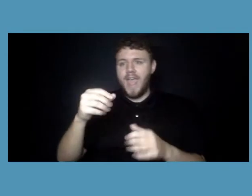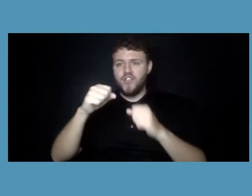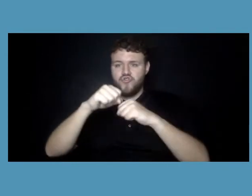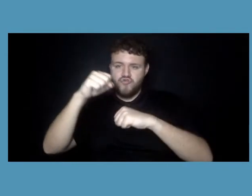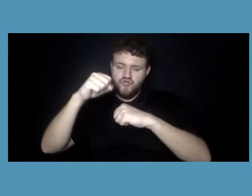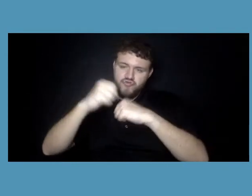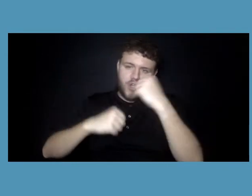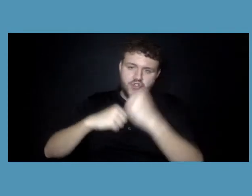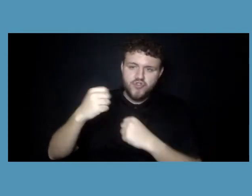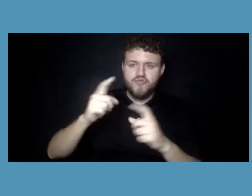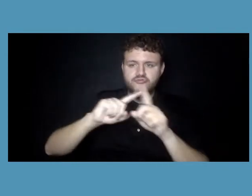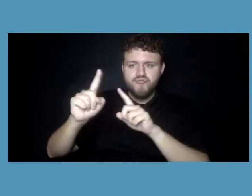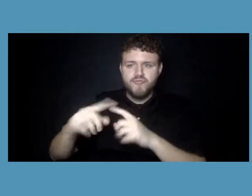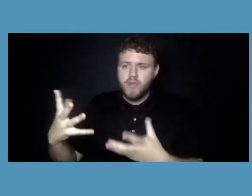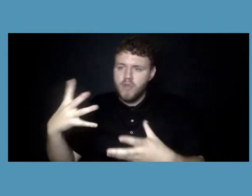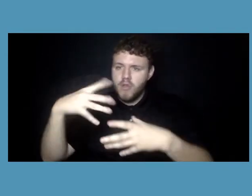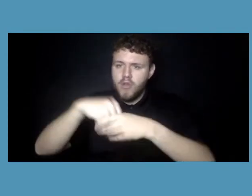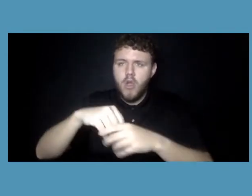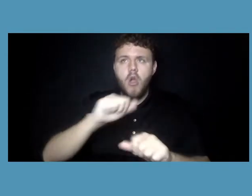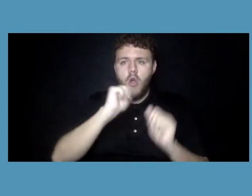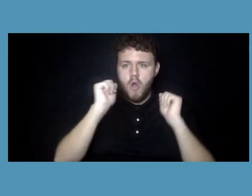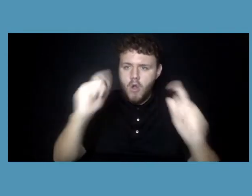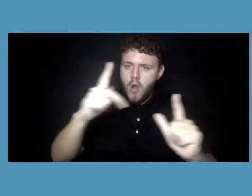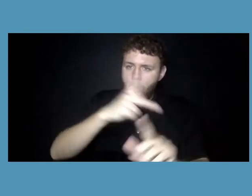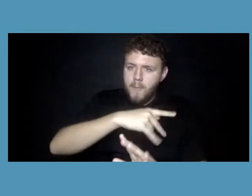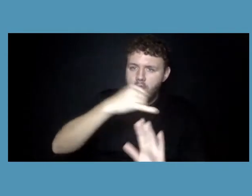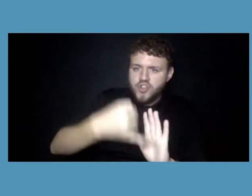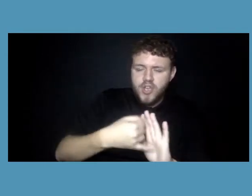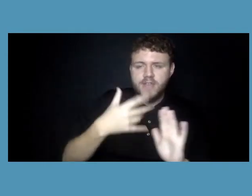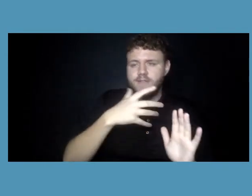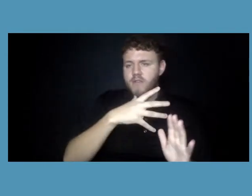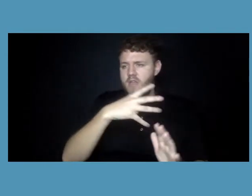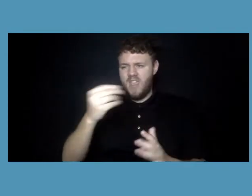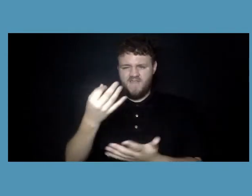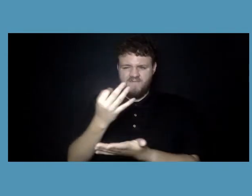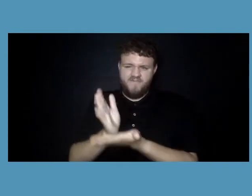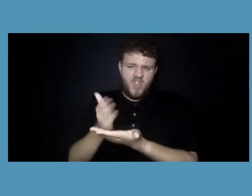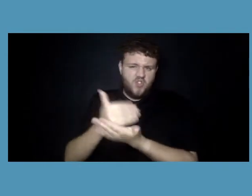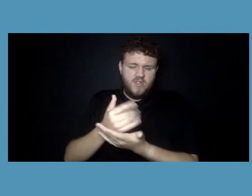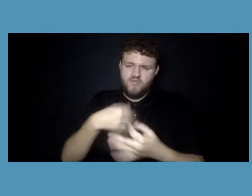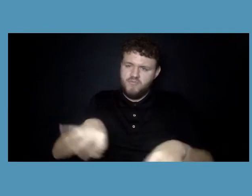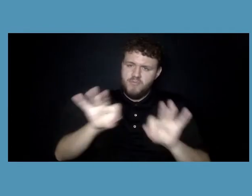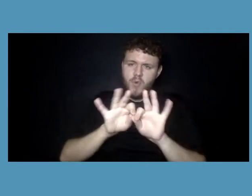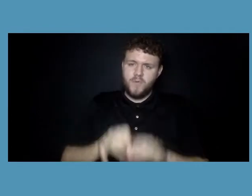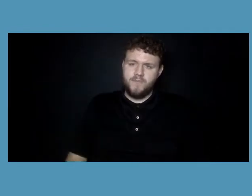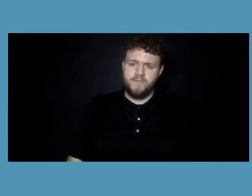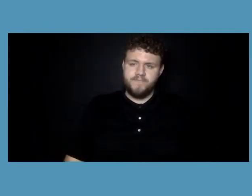the start to all our brands and project plans and that is really a necessary part of supporting the work.